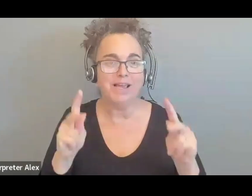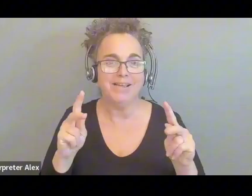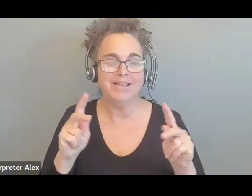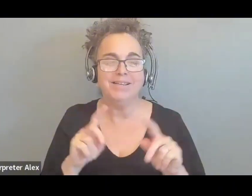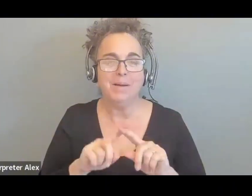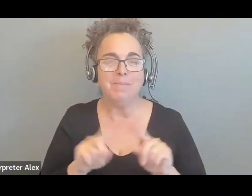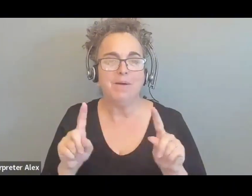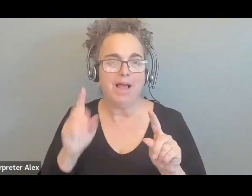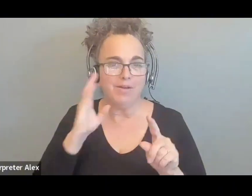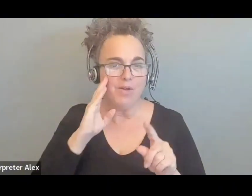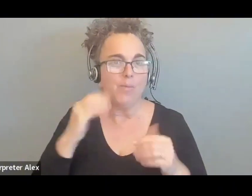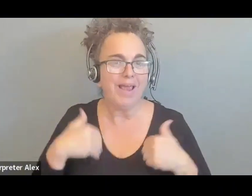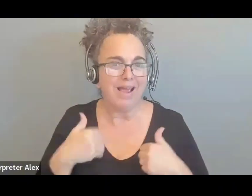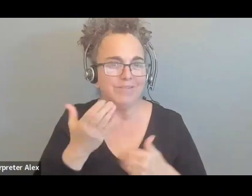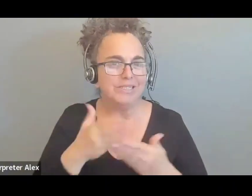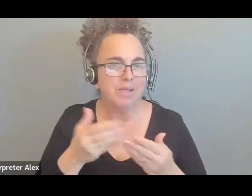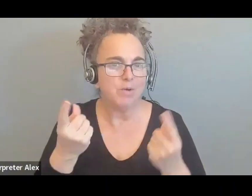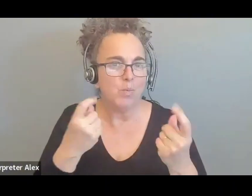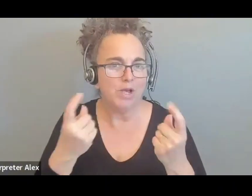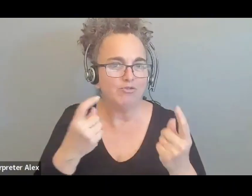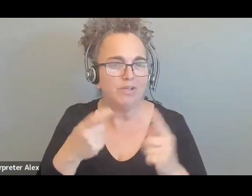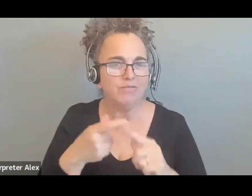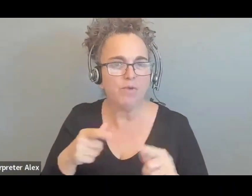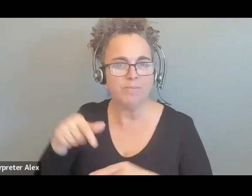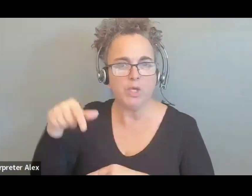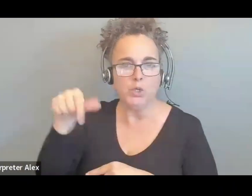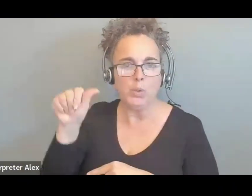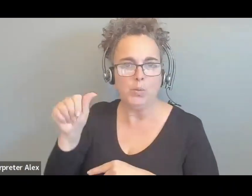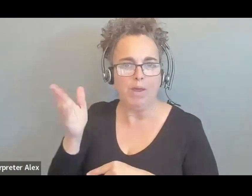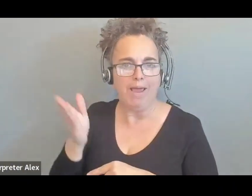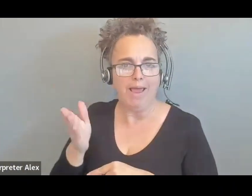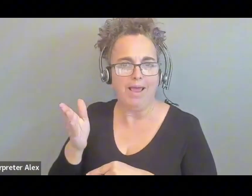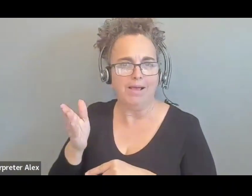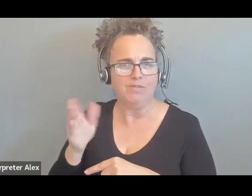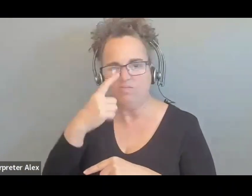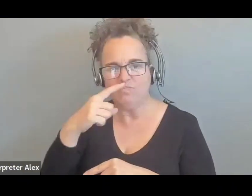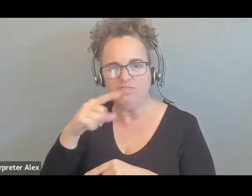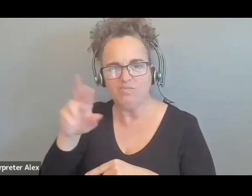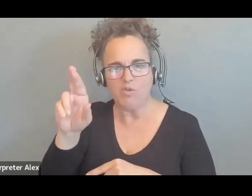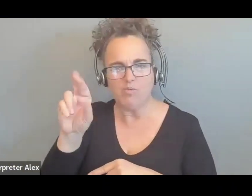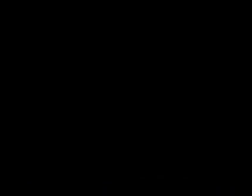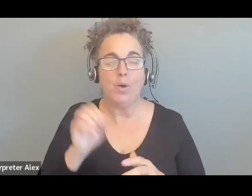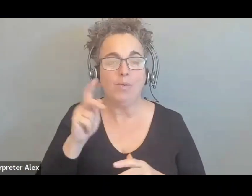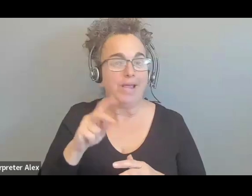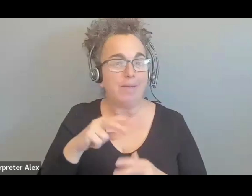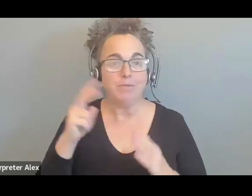that we have some questions in the Q&A. So guys, I'm gonna read it out loud